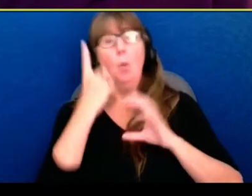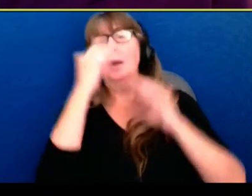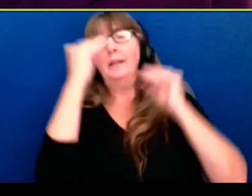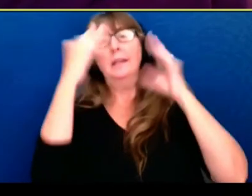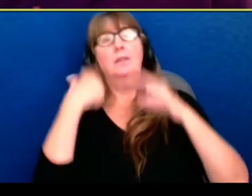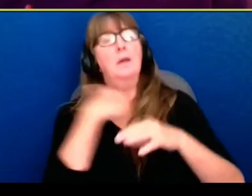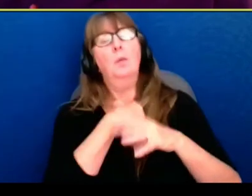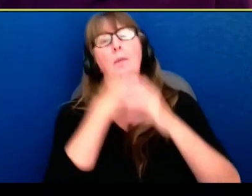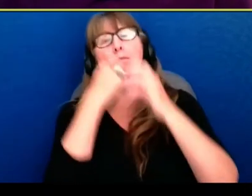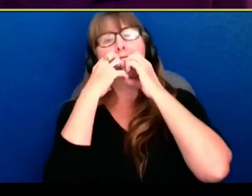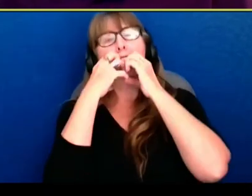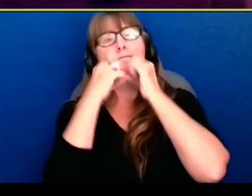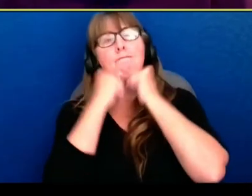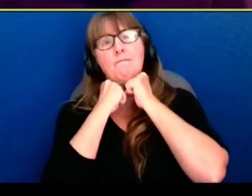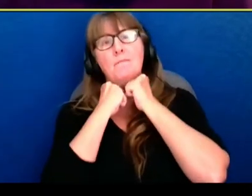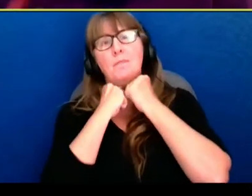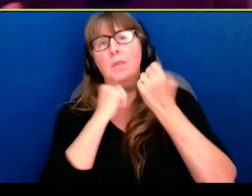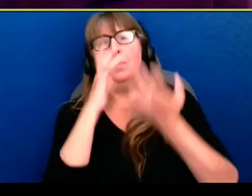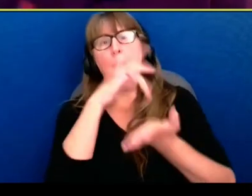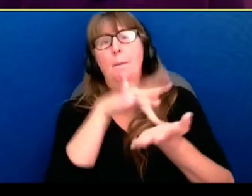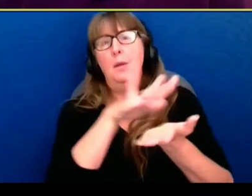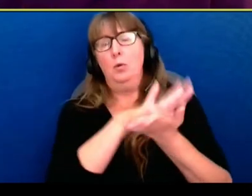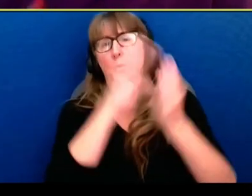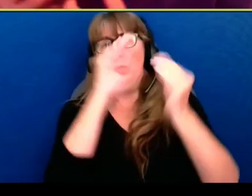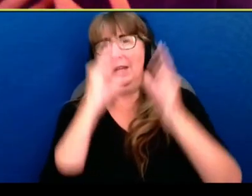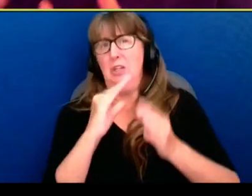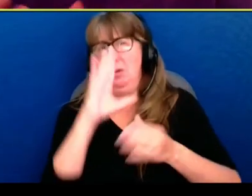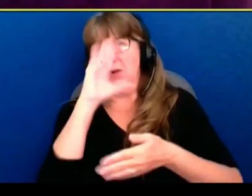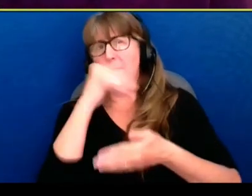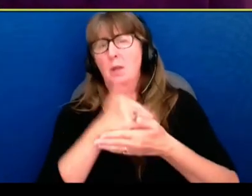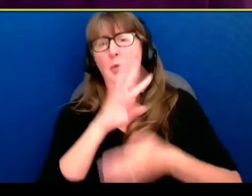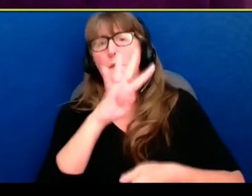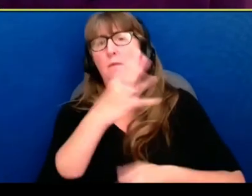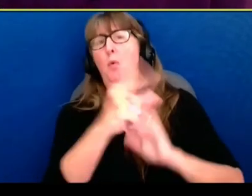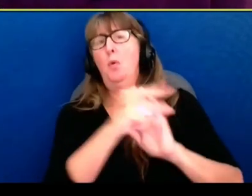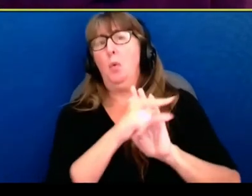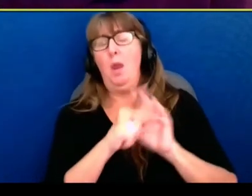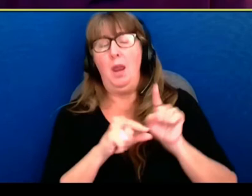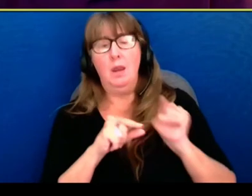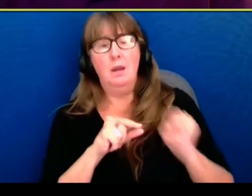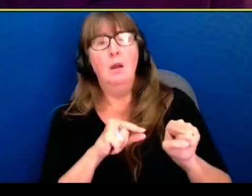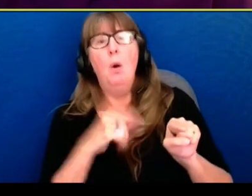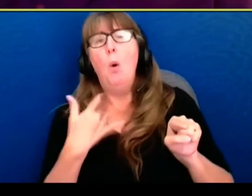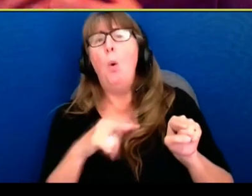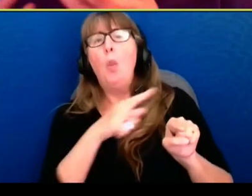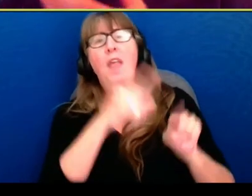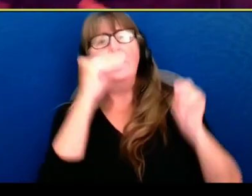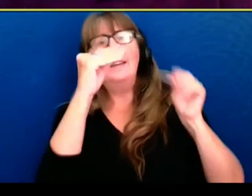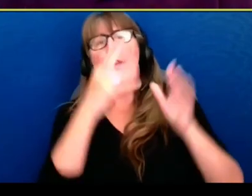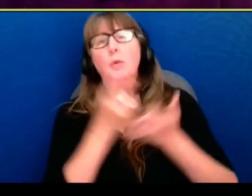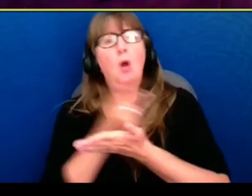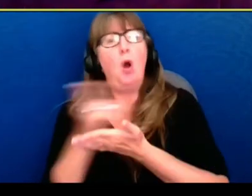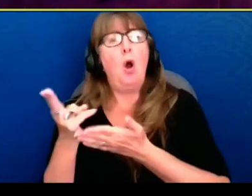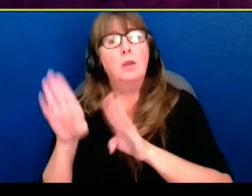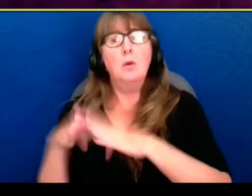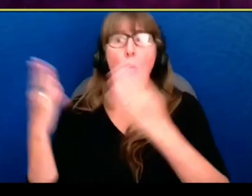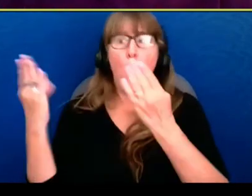was a middle school teacher, when our son was in 4th grade. And she was very honest and open about some things that were going on with Ian.